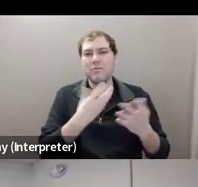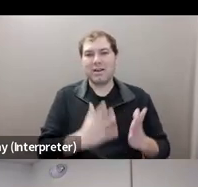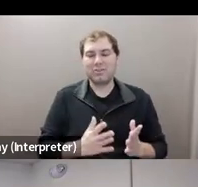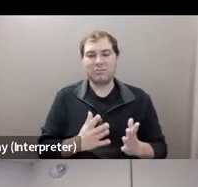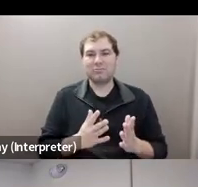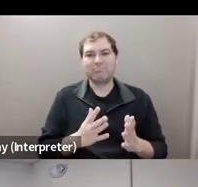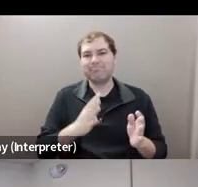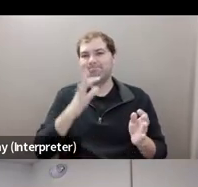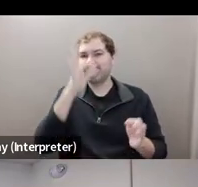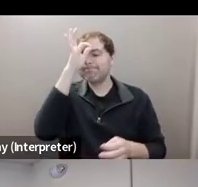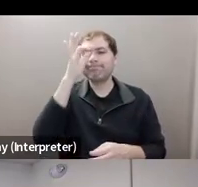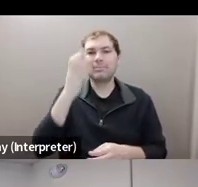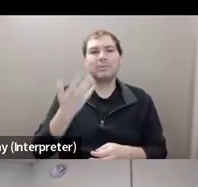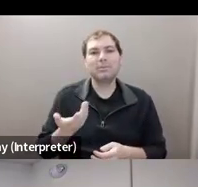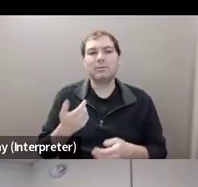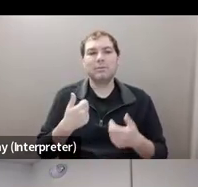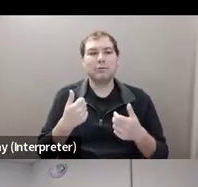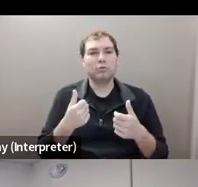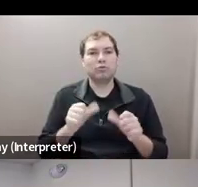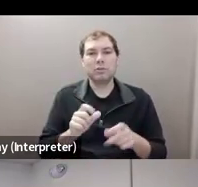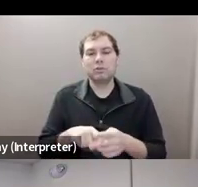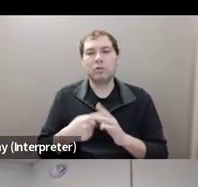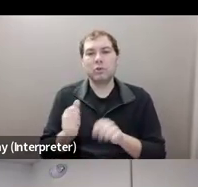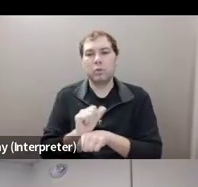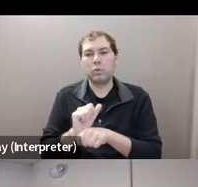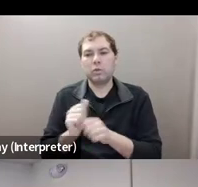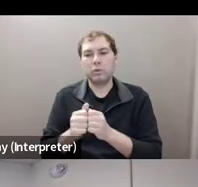Pam Davies: we've we've started working with the mobility person